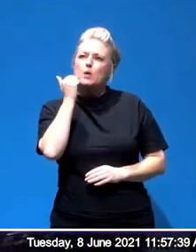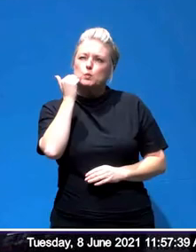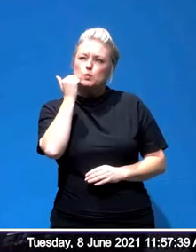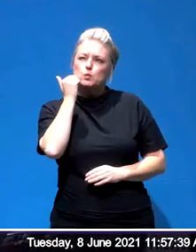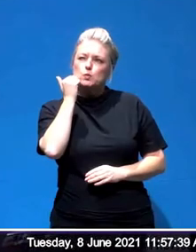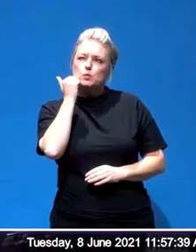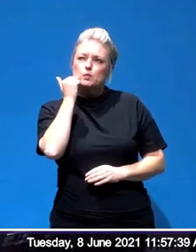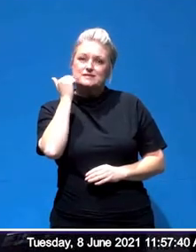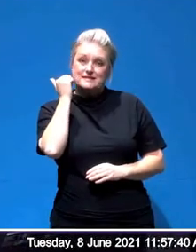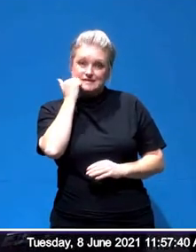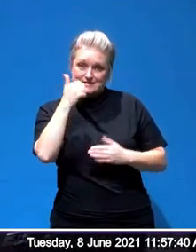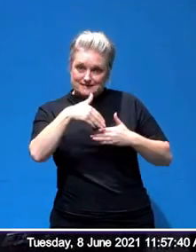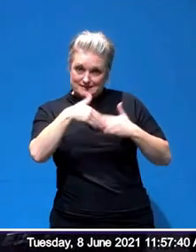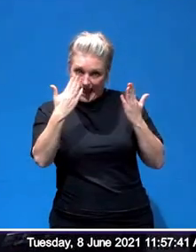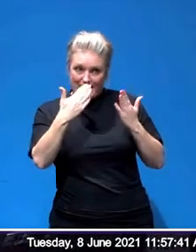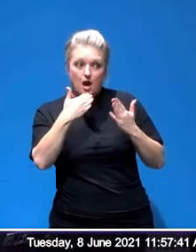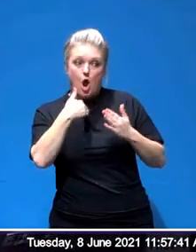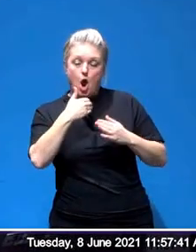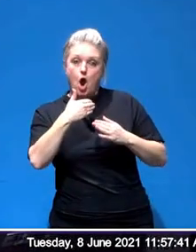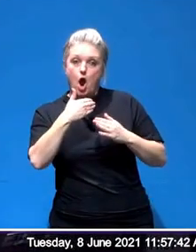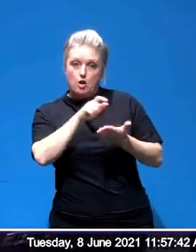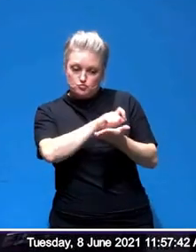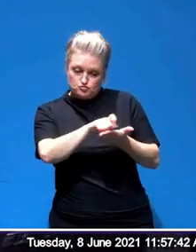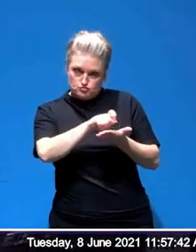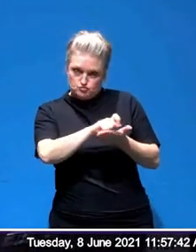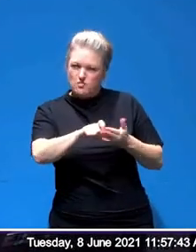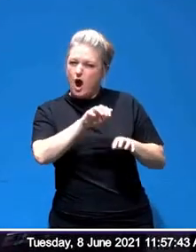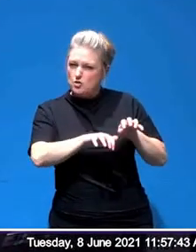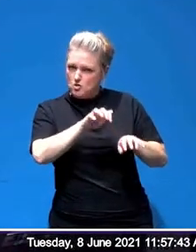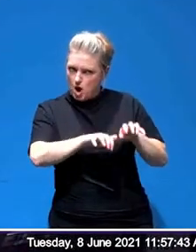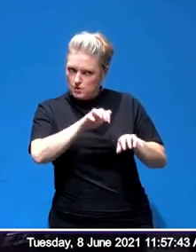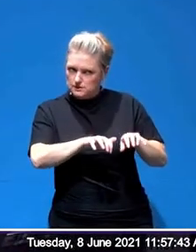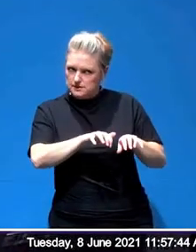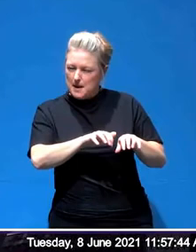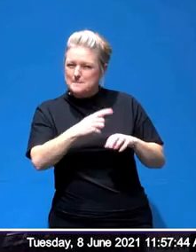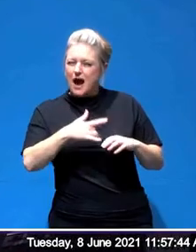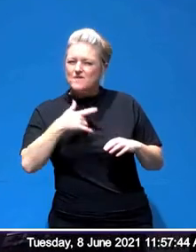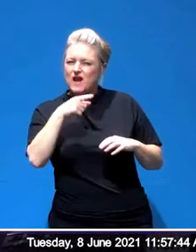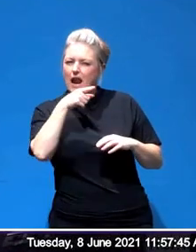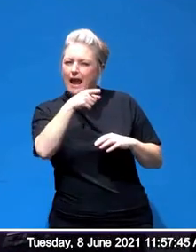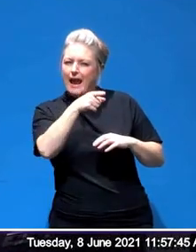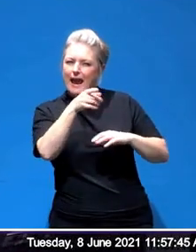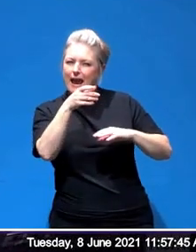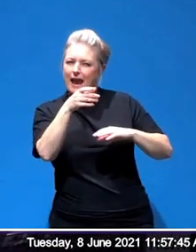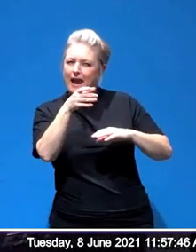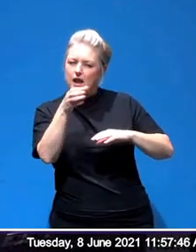after he --- I'm not sure what date he started, but I sent the letter after he started with the NDIS.